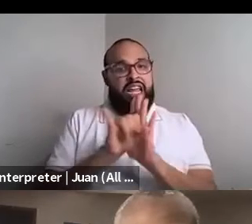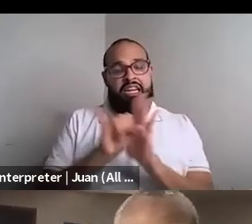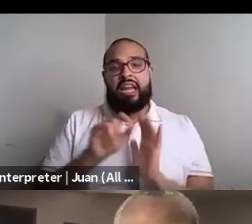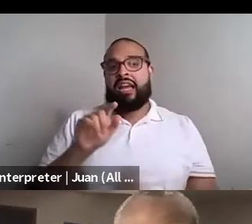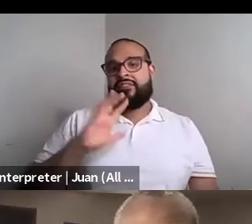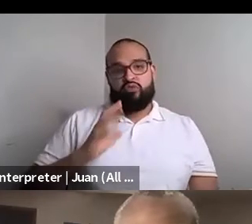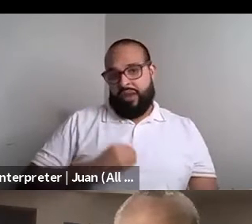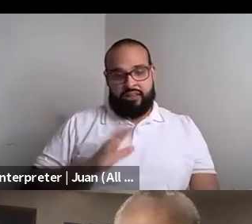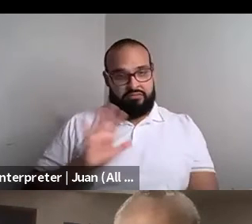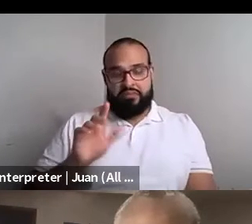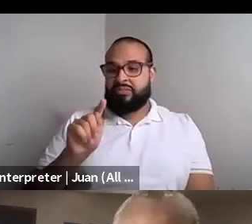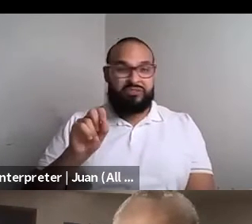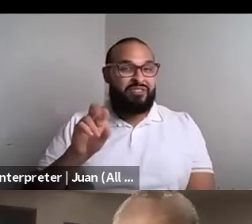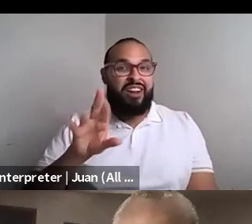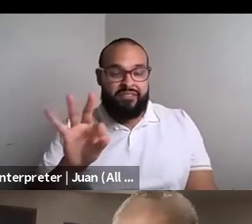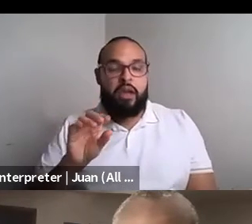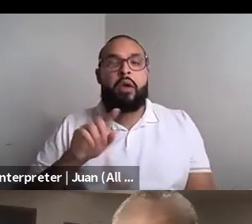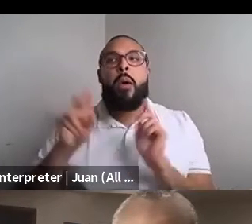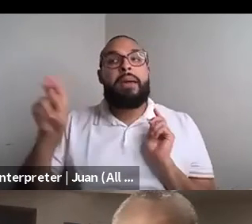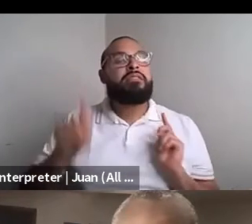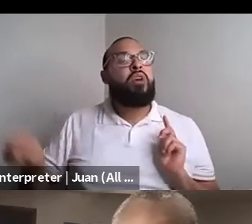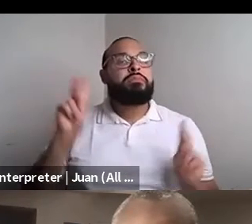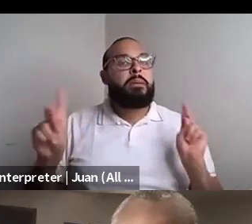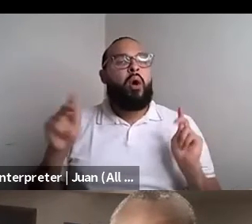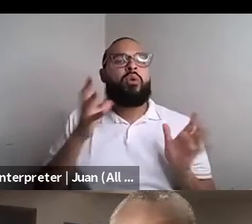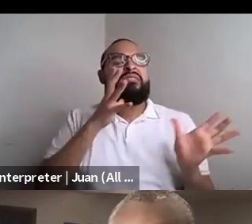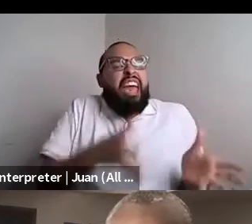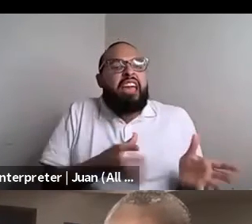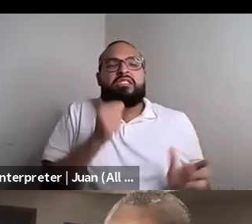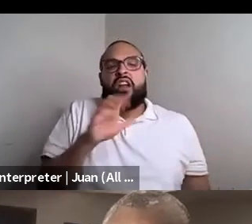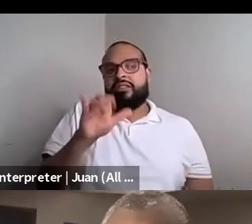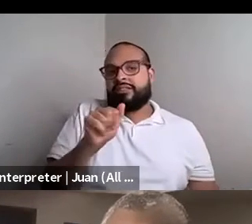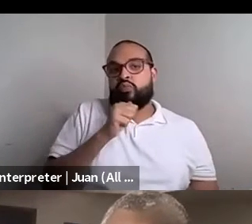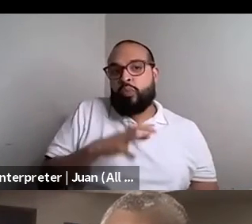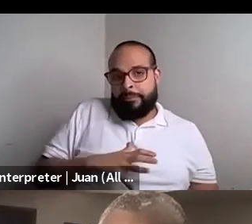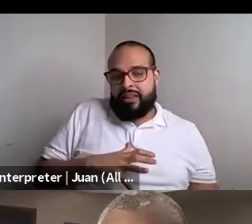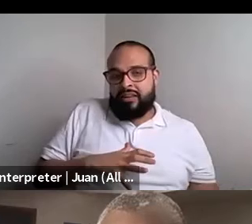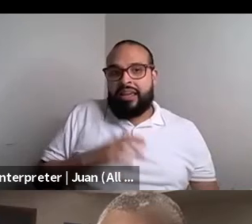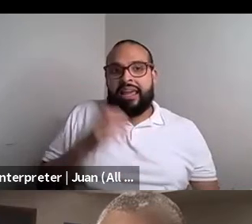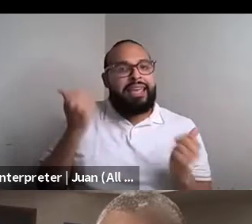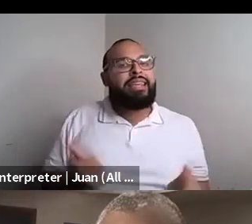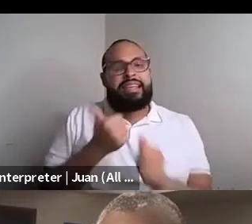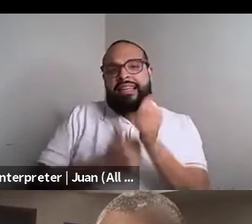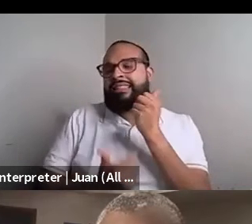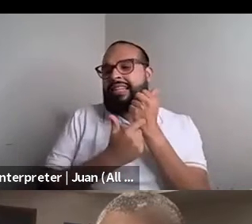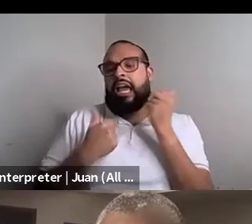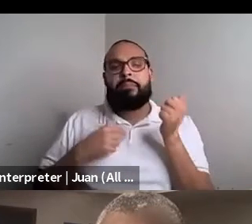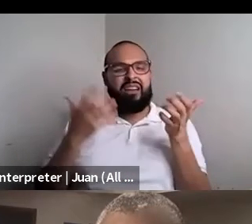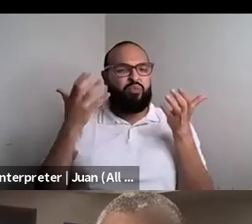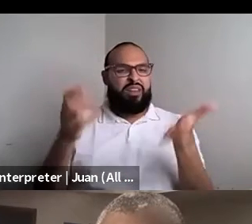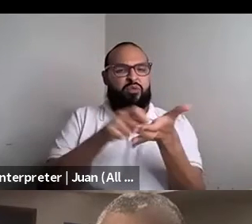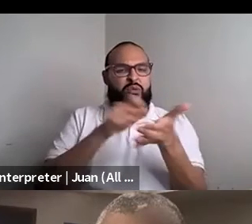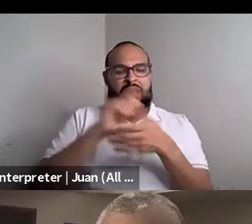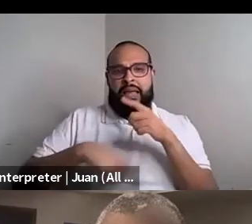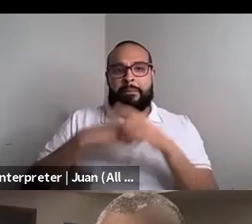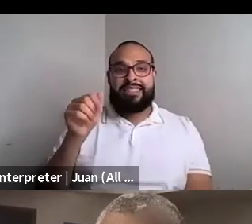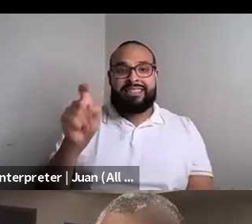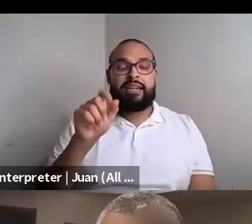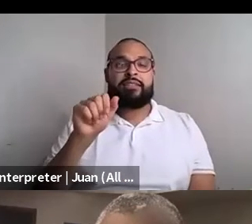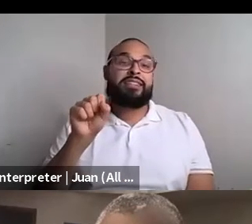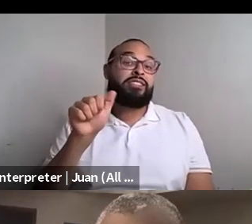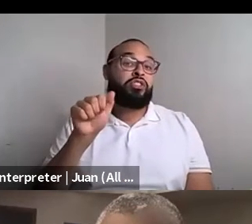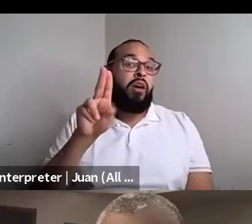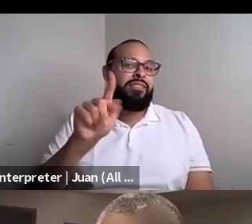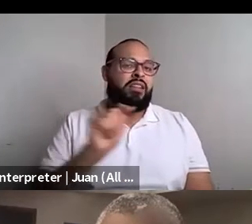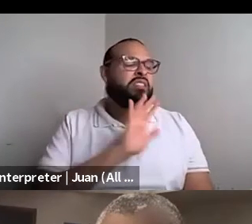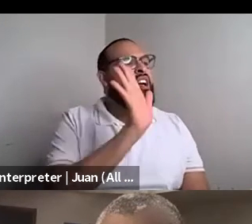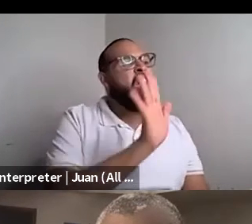Kokumo: But like these people hate nine to 12 and every time I will discuss a topic of every 100 to write about sexual assault, this, this will always do that and like say that it's nice and short because I'm not this one.